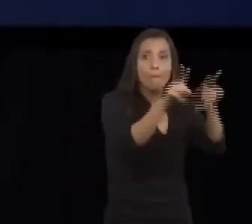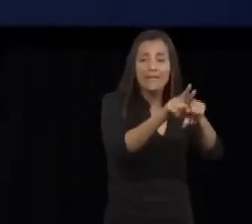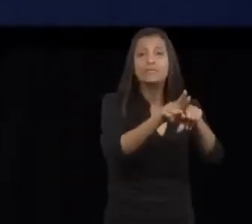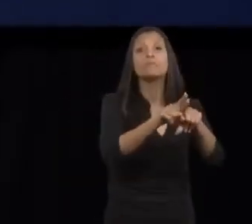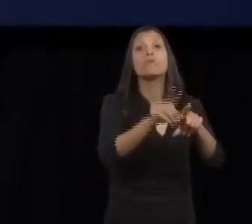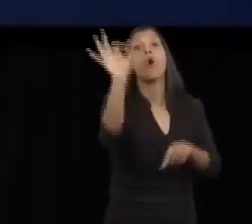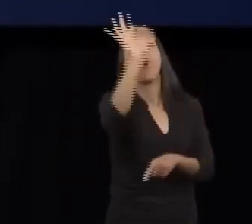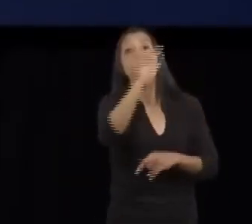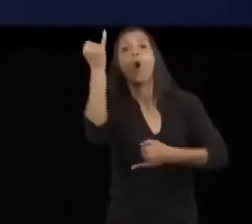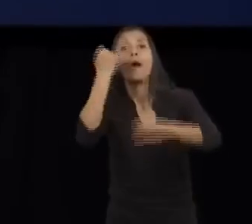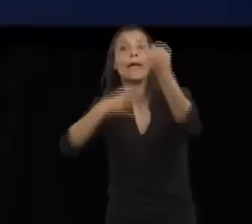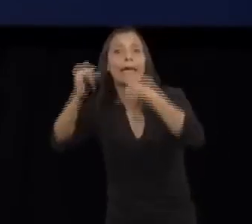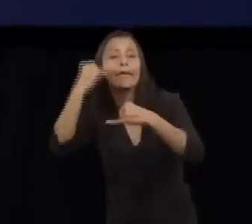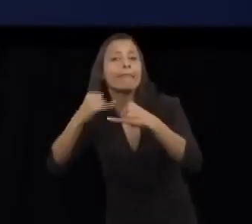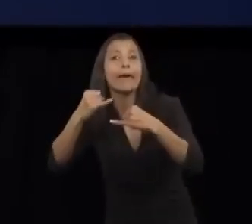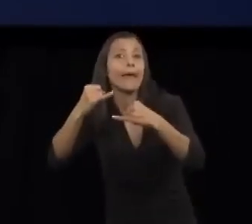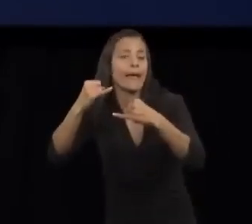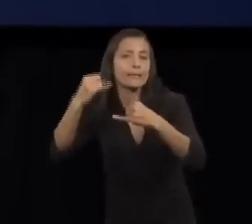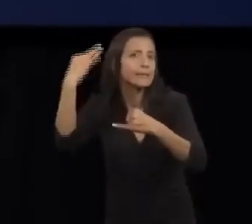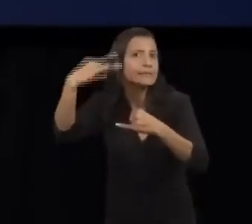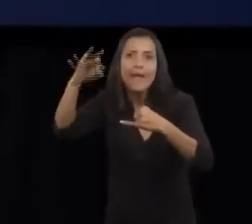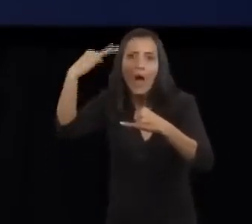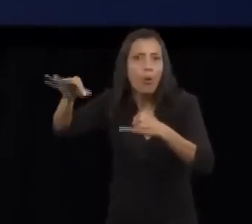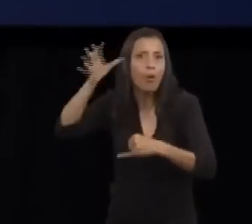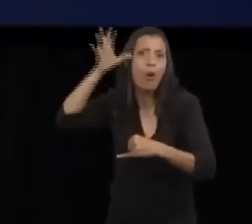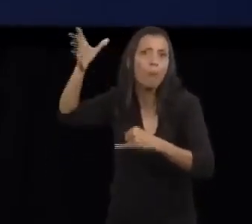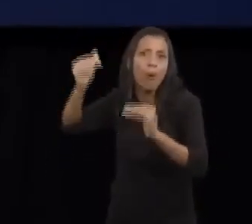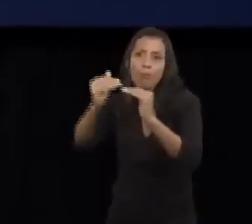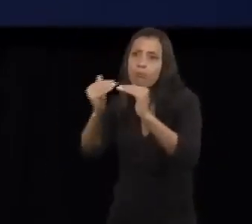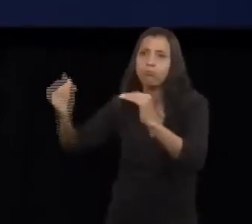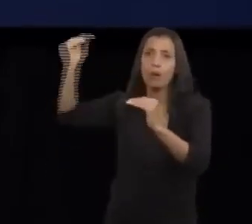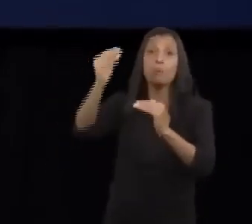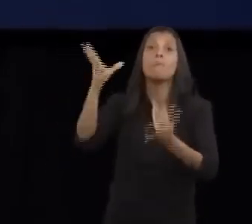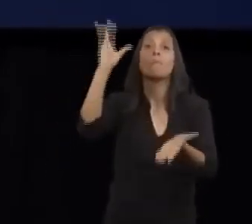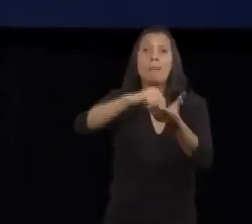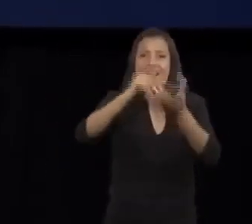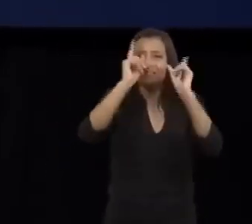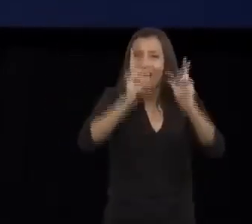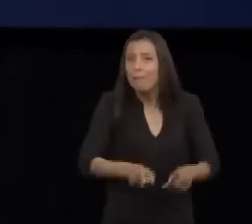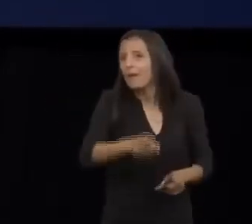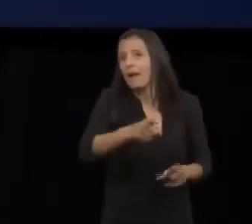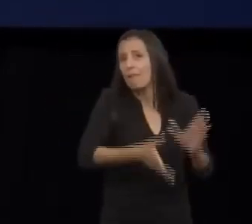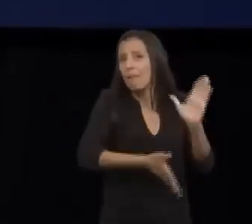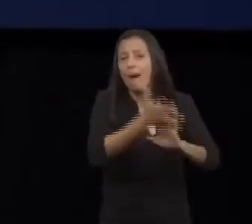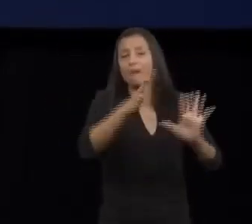of the exchange rate is going to have monetary validation and the nominal interest rates are going to go to the stratosphere,